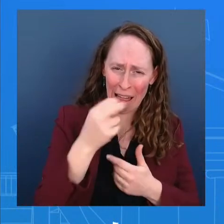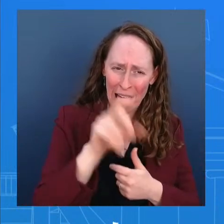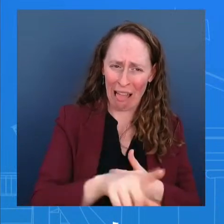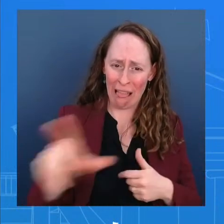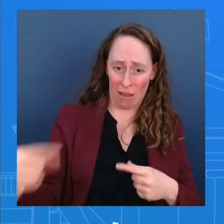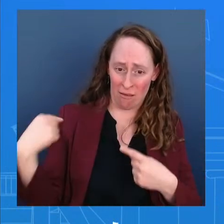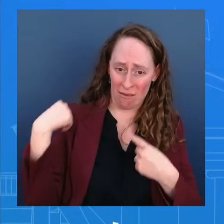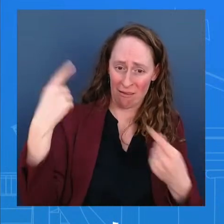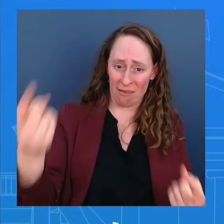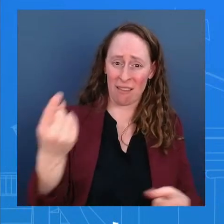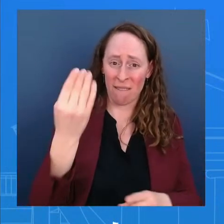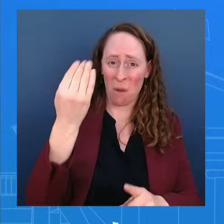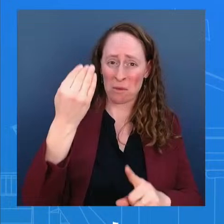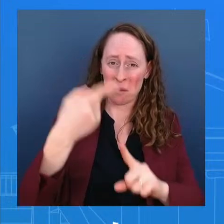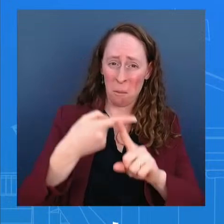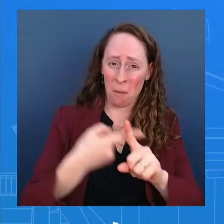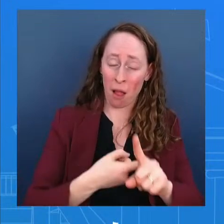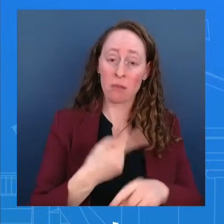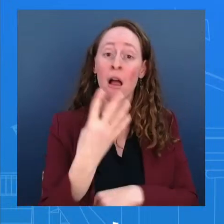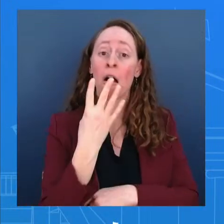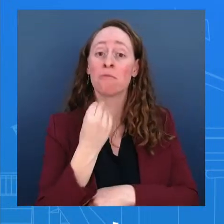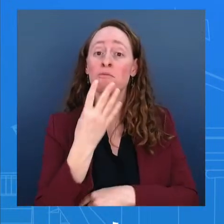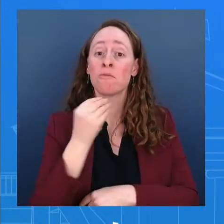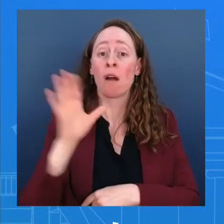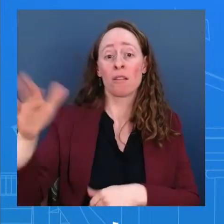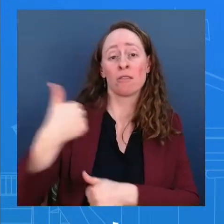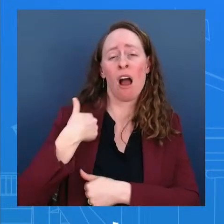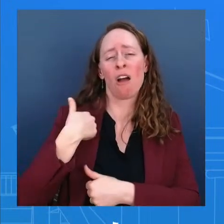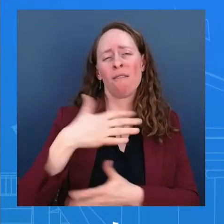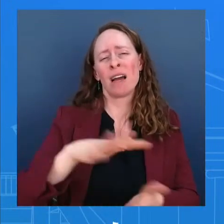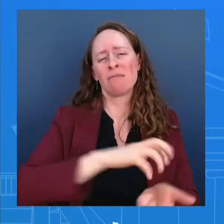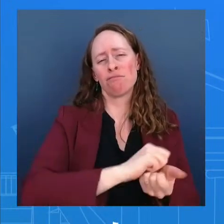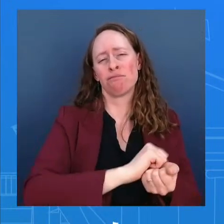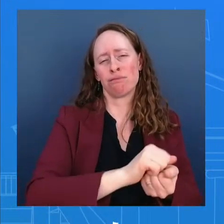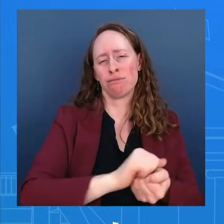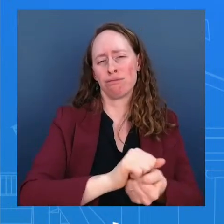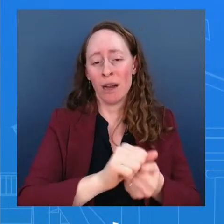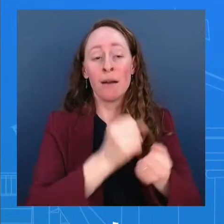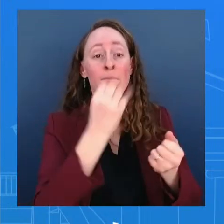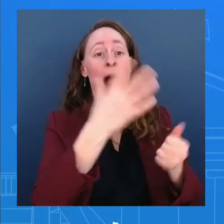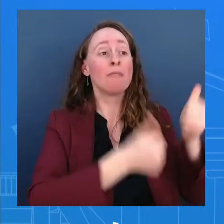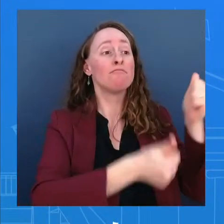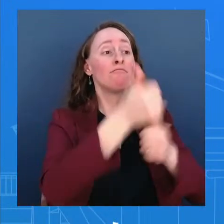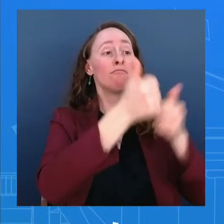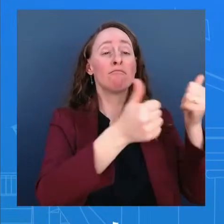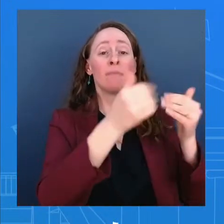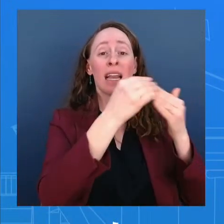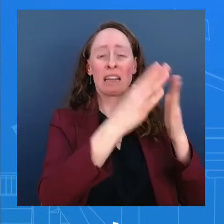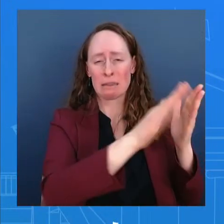taken out their top leadership, removed their military capabilities in,